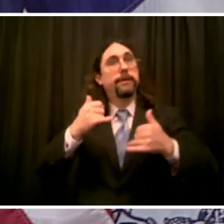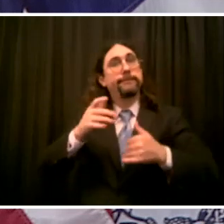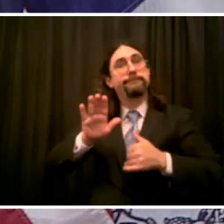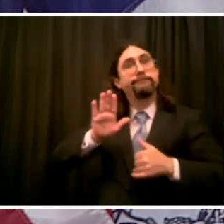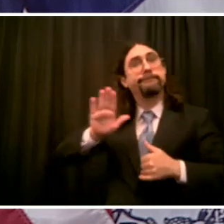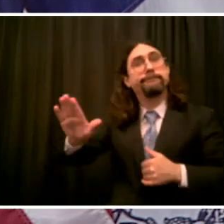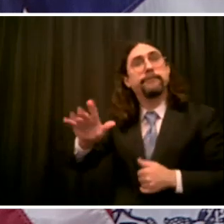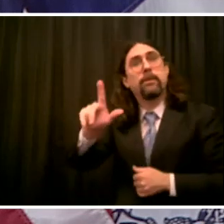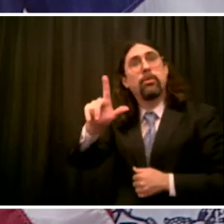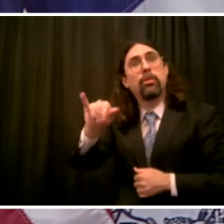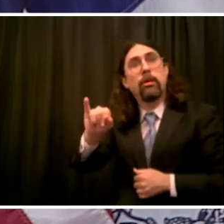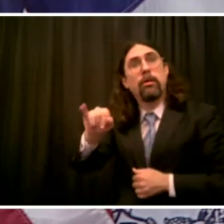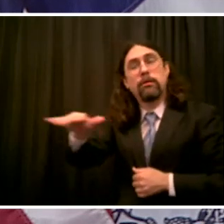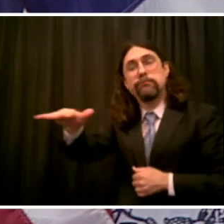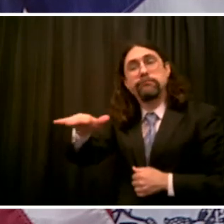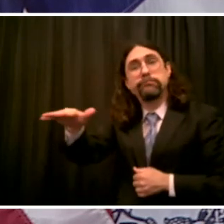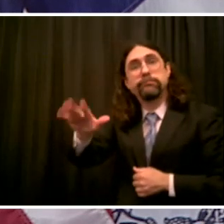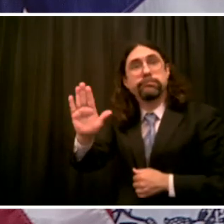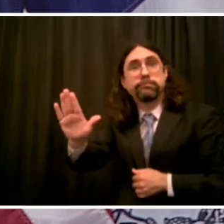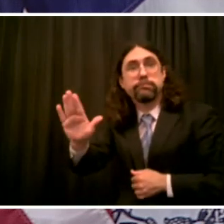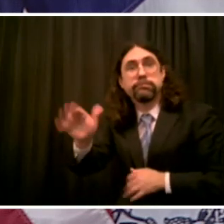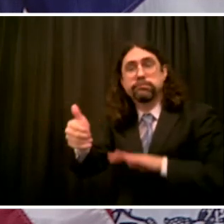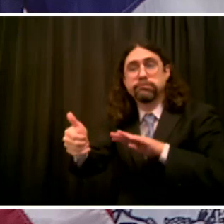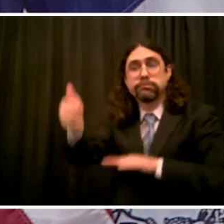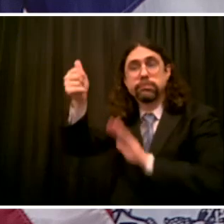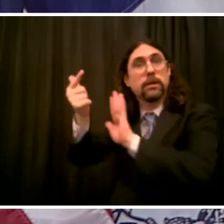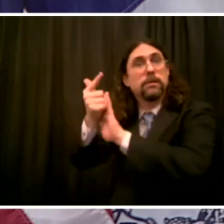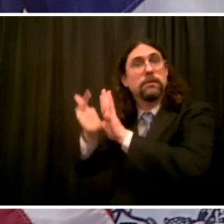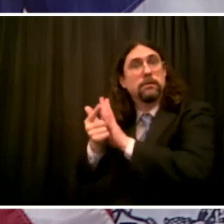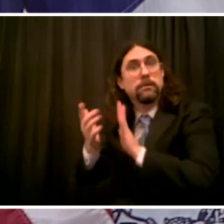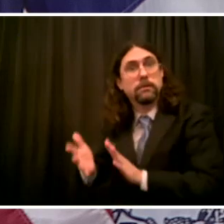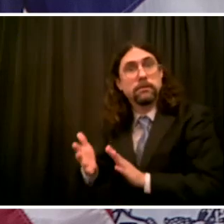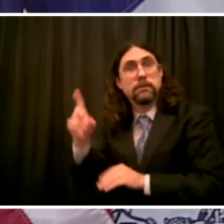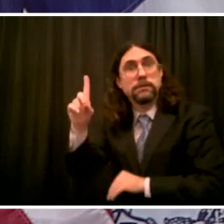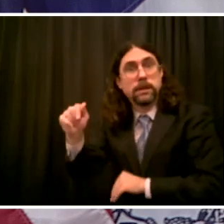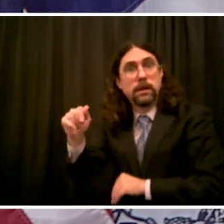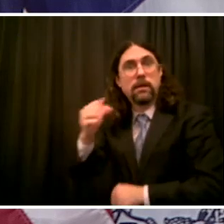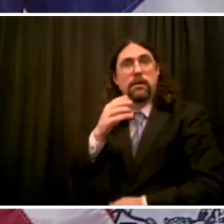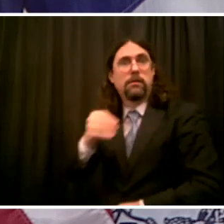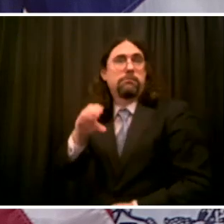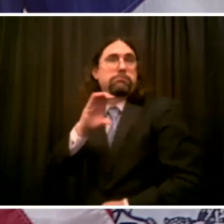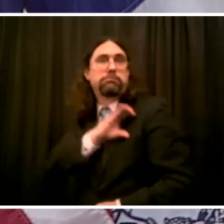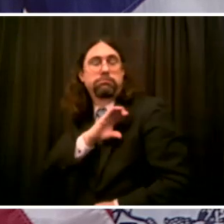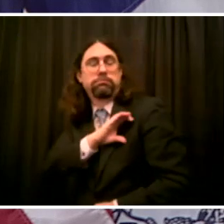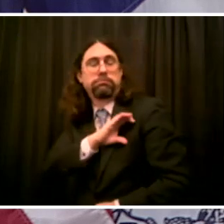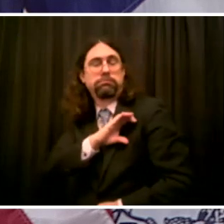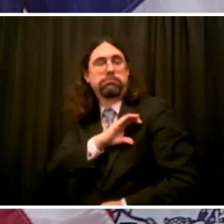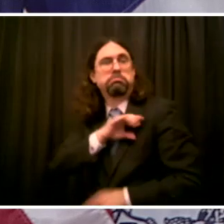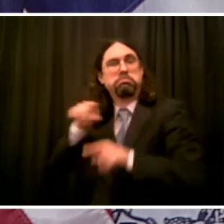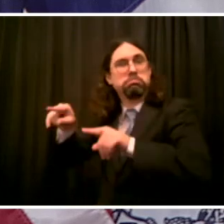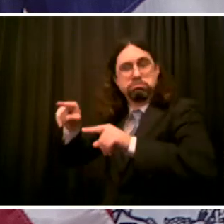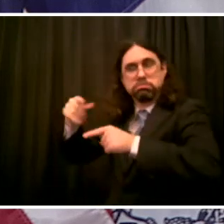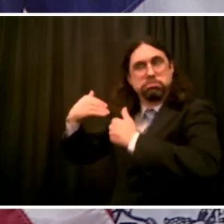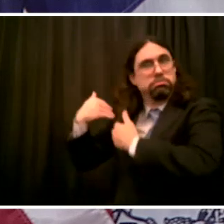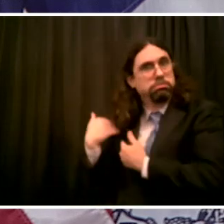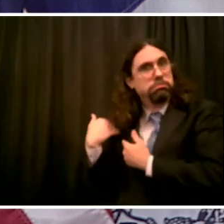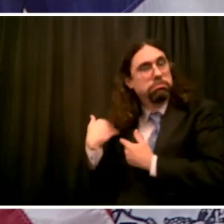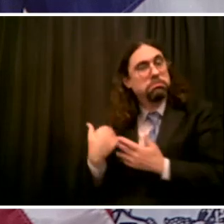NASSAU COUNTY DISTRICT ATTORNEY'S OFFICE AS WELL AS THE NASSAU COUNTY POLICE. I WOULD REFER ANY